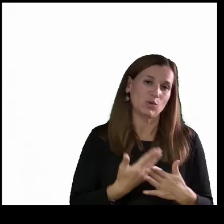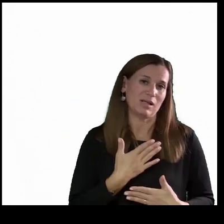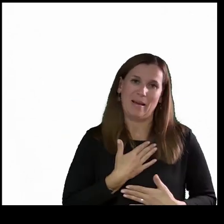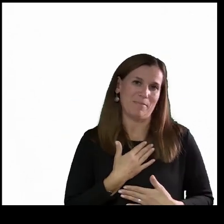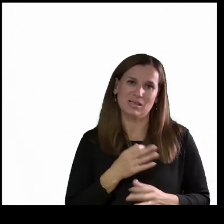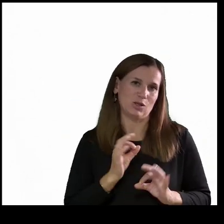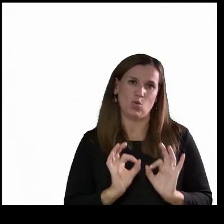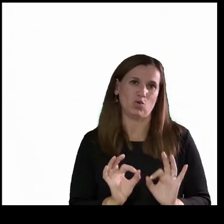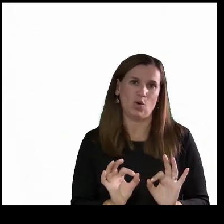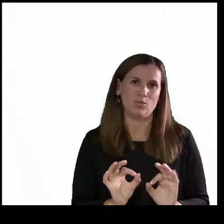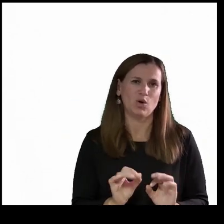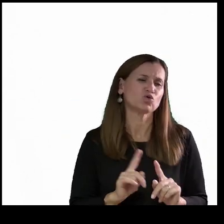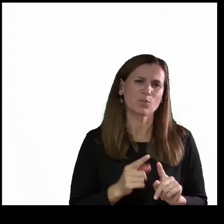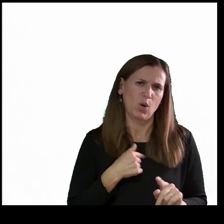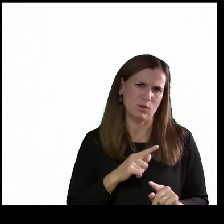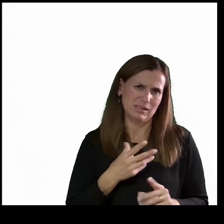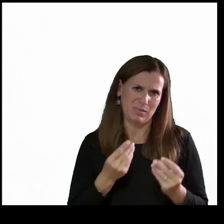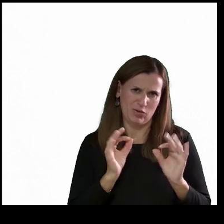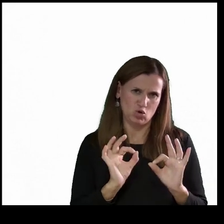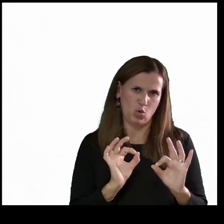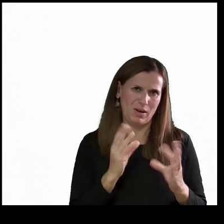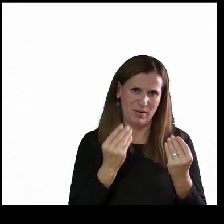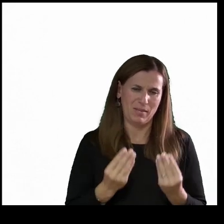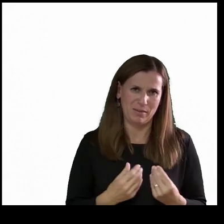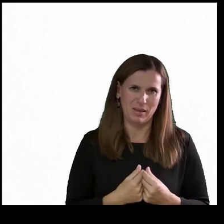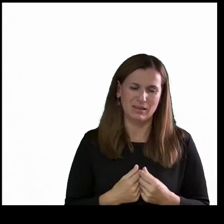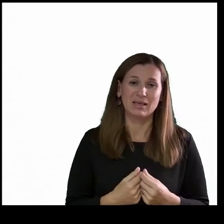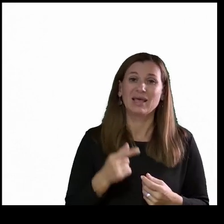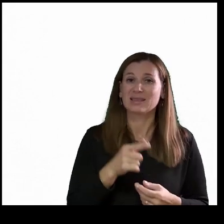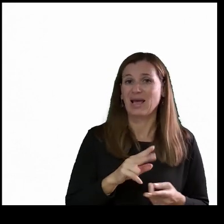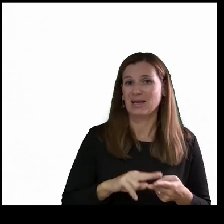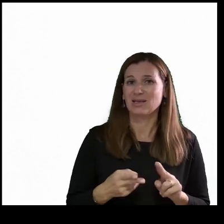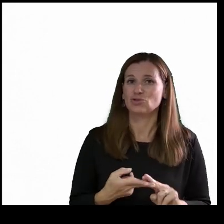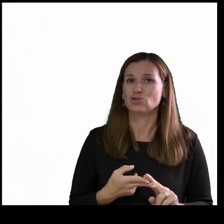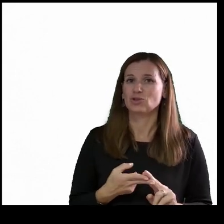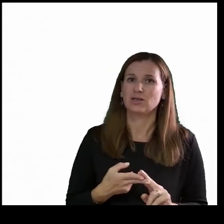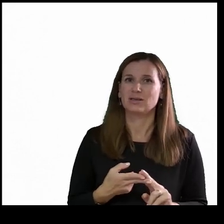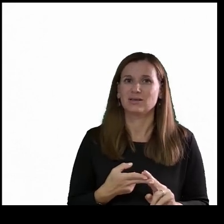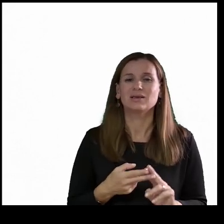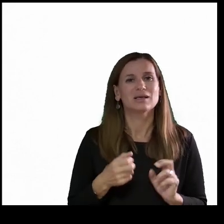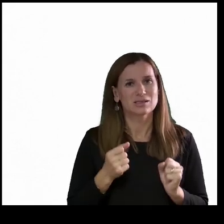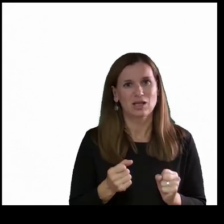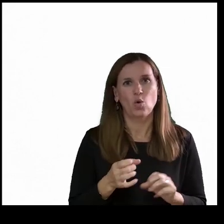I'm not very good in mathematics. So this approach is very fast and very effective.